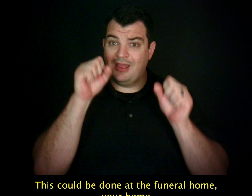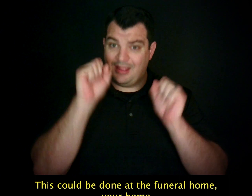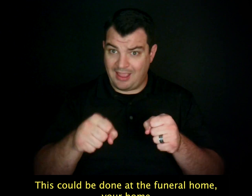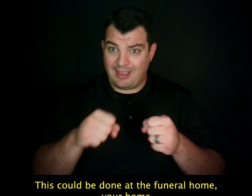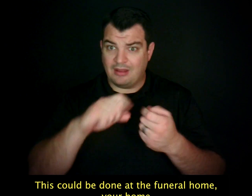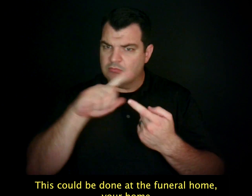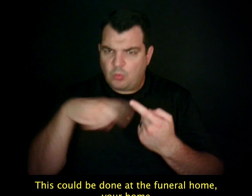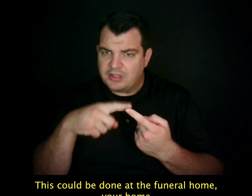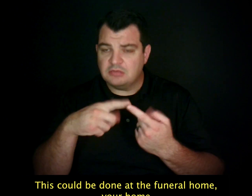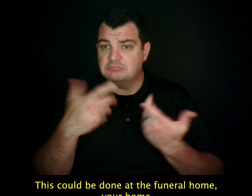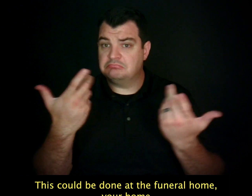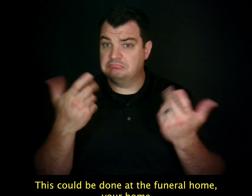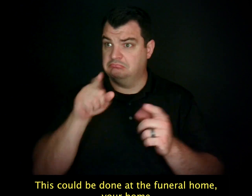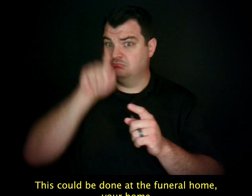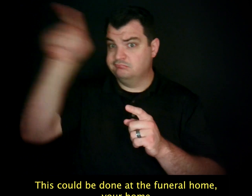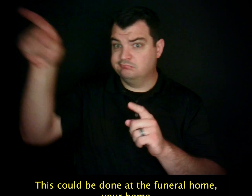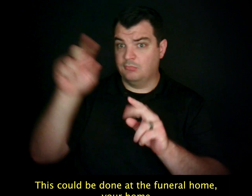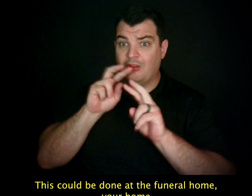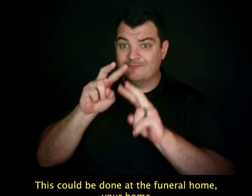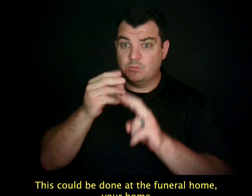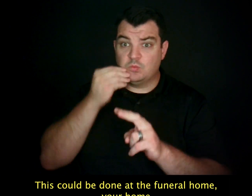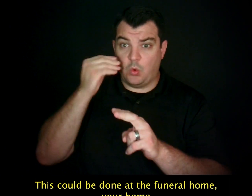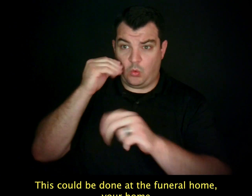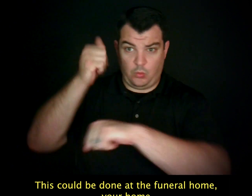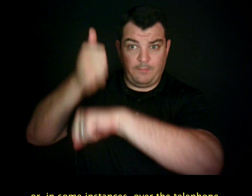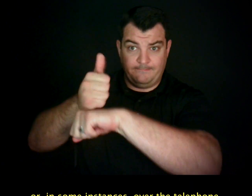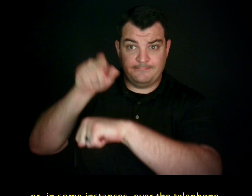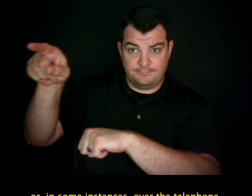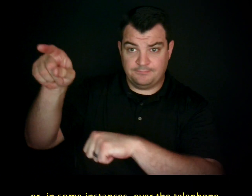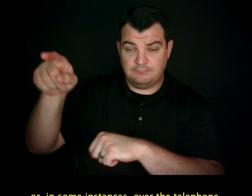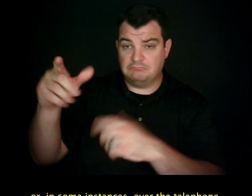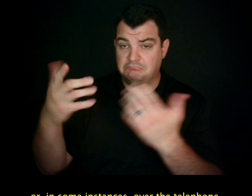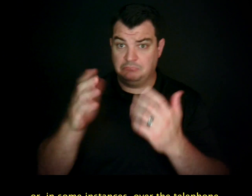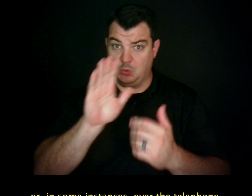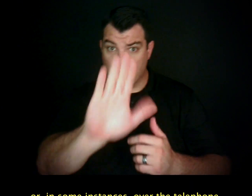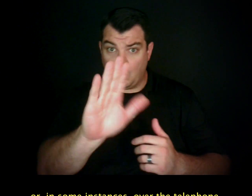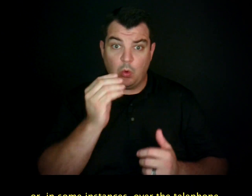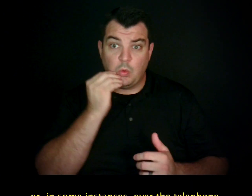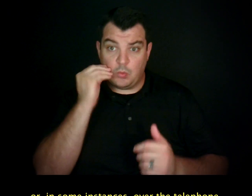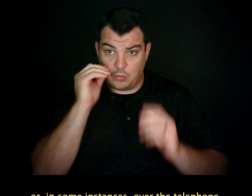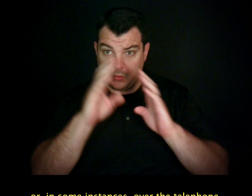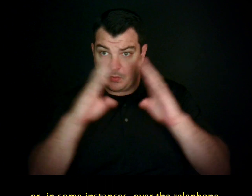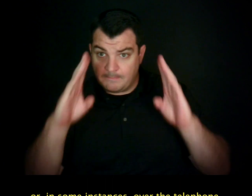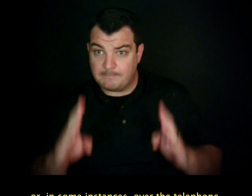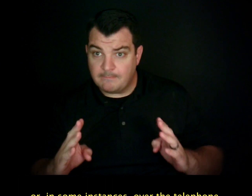This could be done at the funeral home, your home or, in some instances, over the telephone.